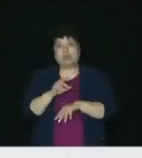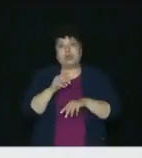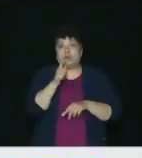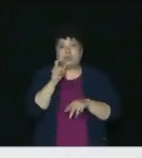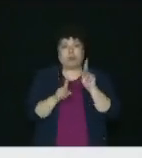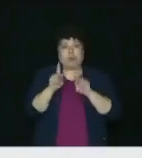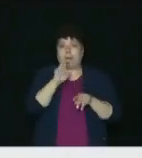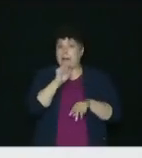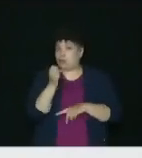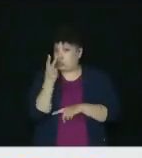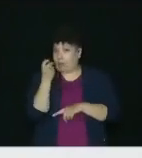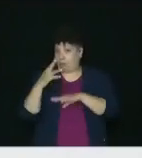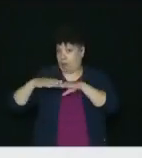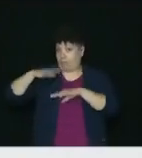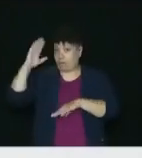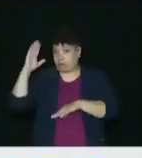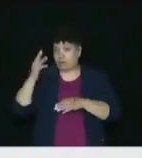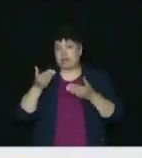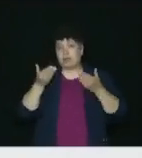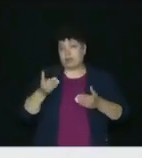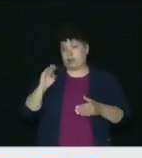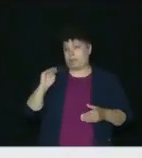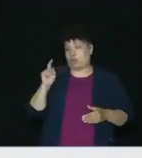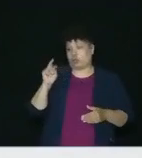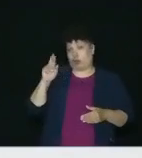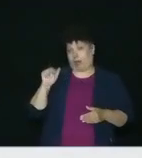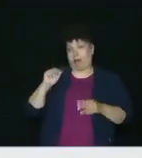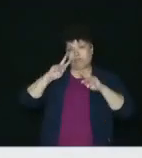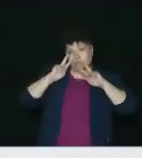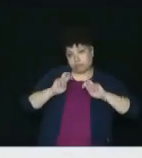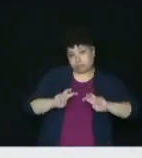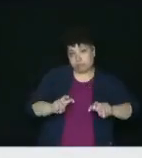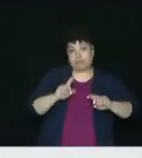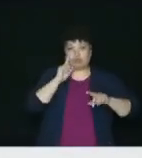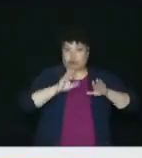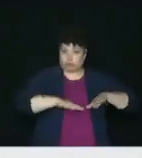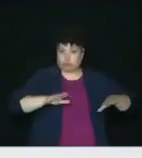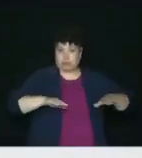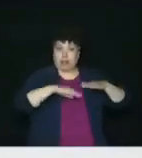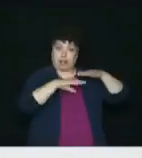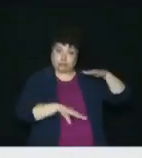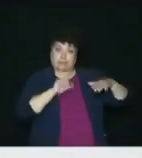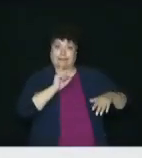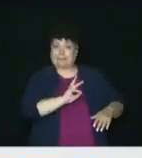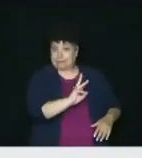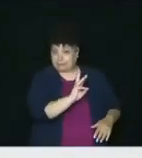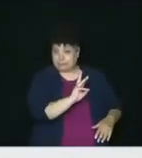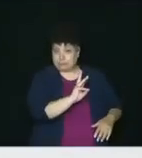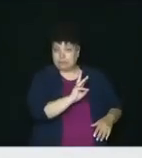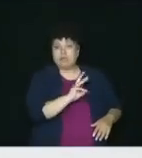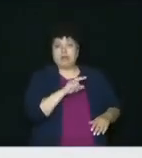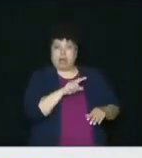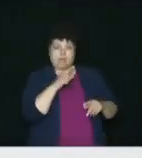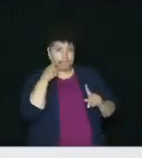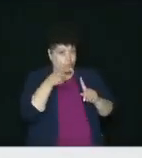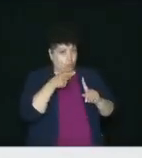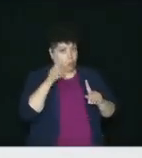OMICRON STRAIN FOR THE BOOSTER.